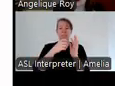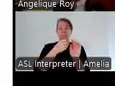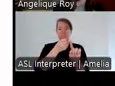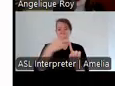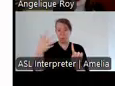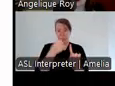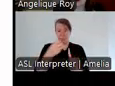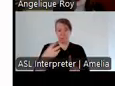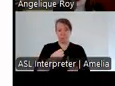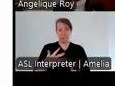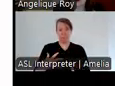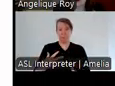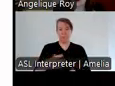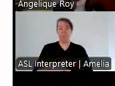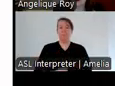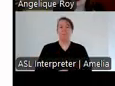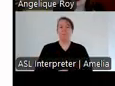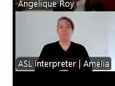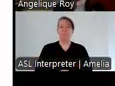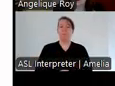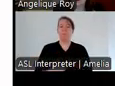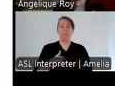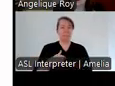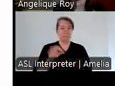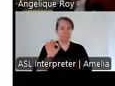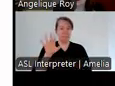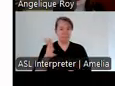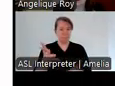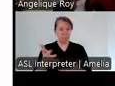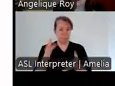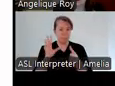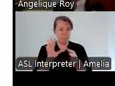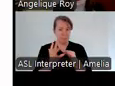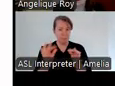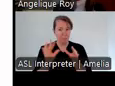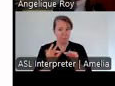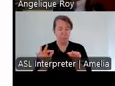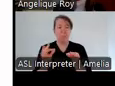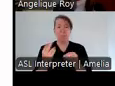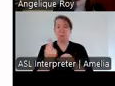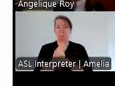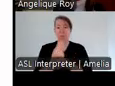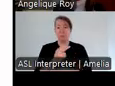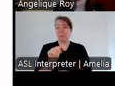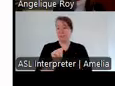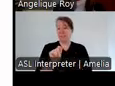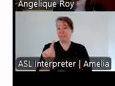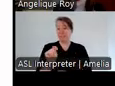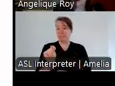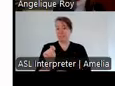i also want to note that we have done at, or assistive technology testing, and we